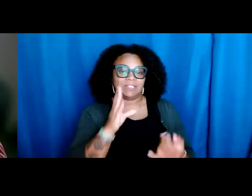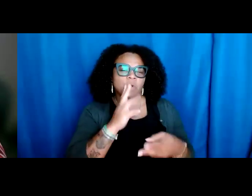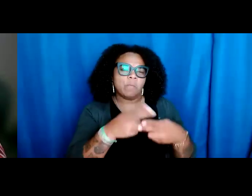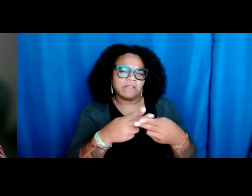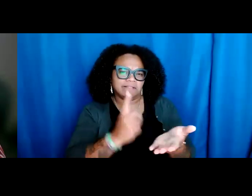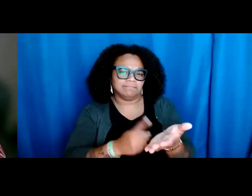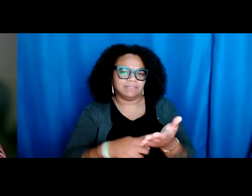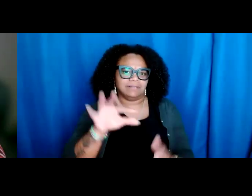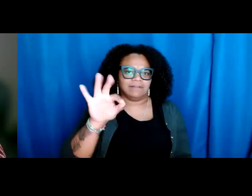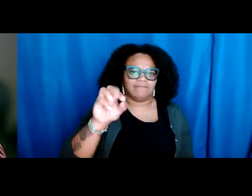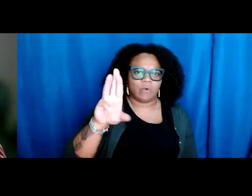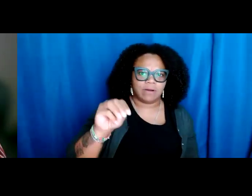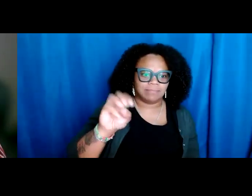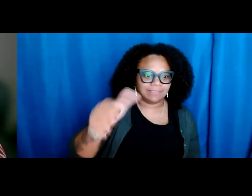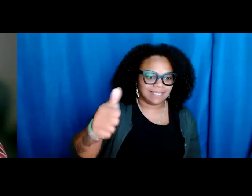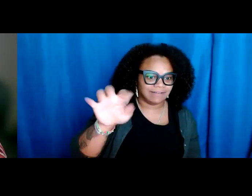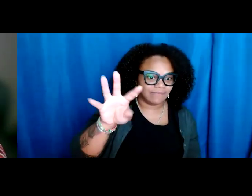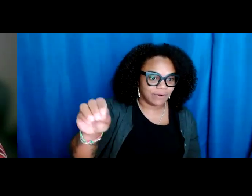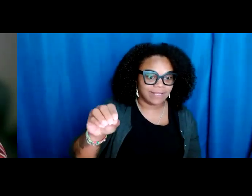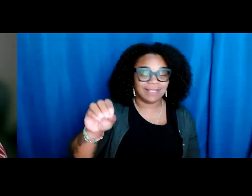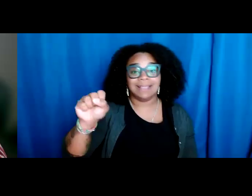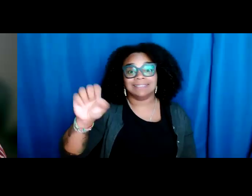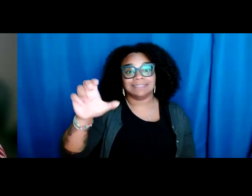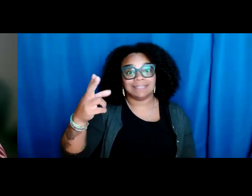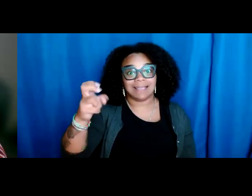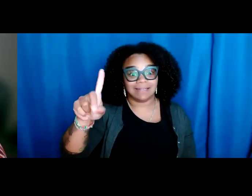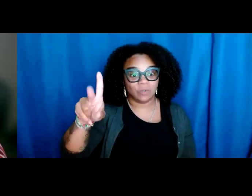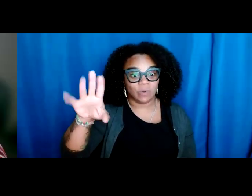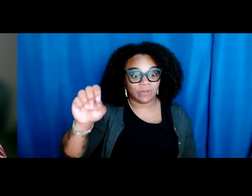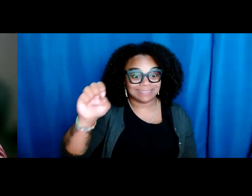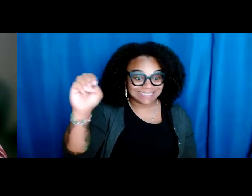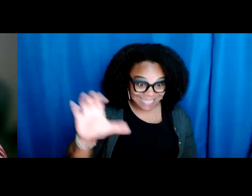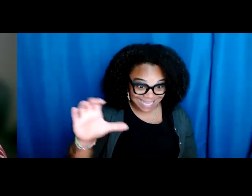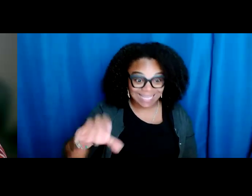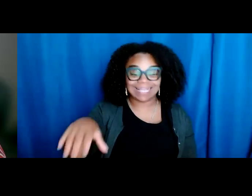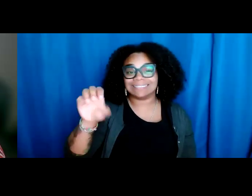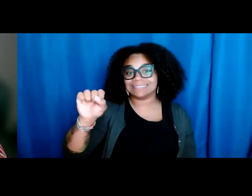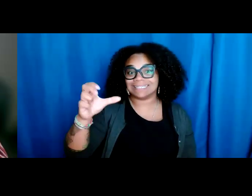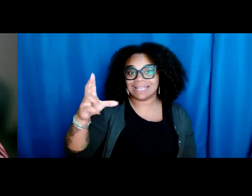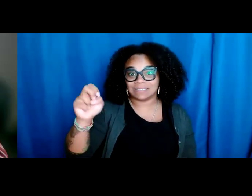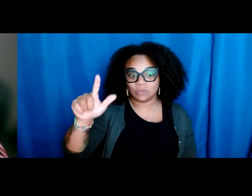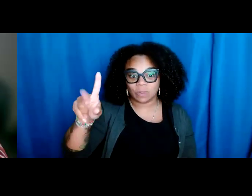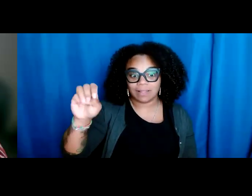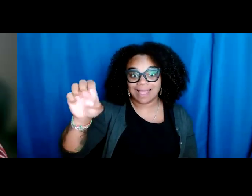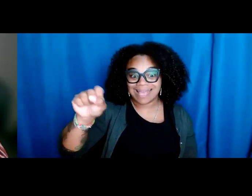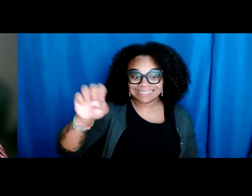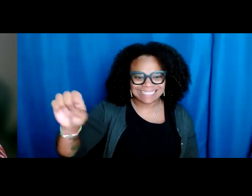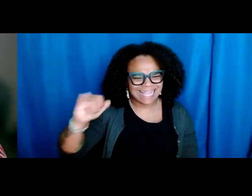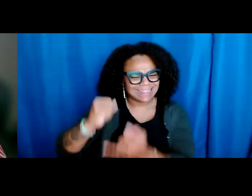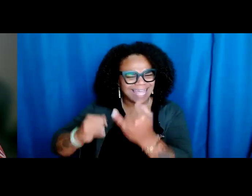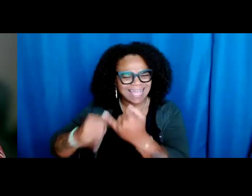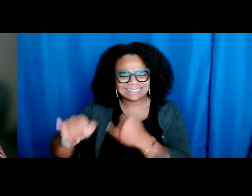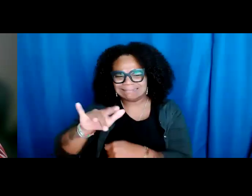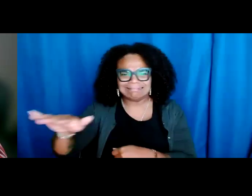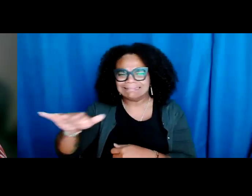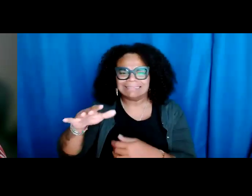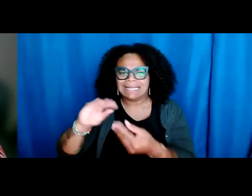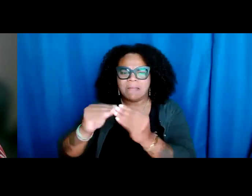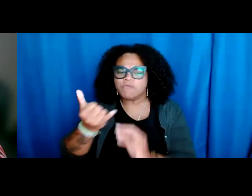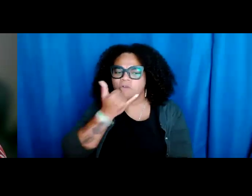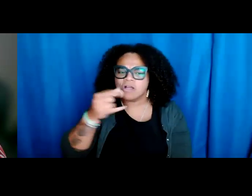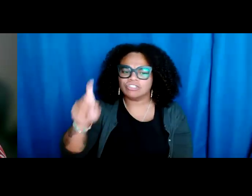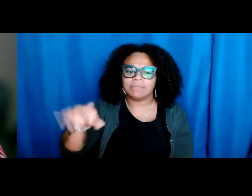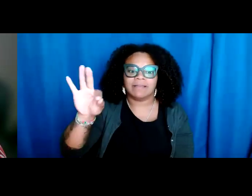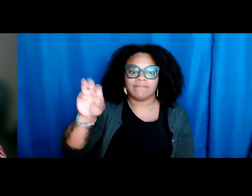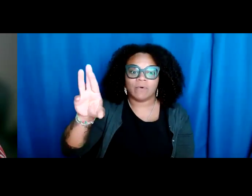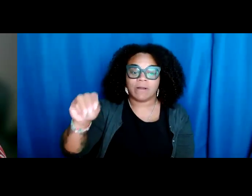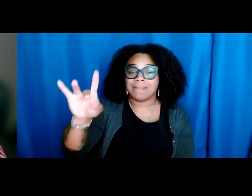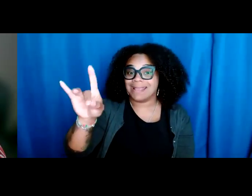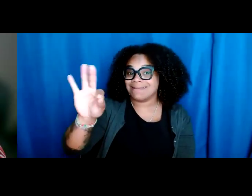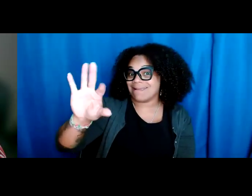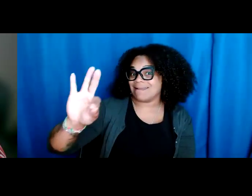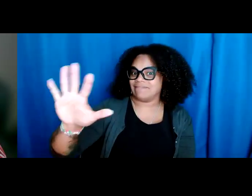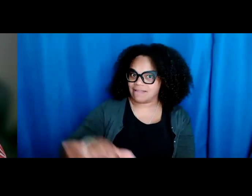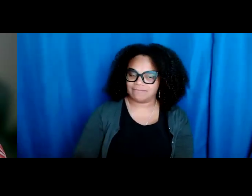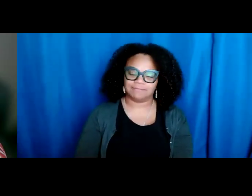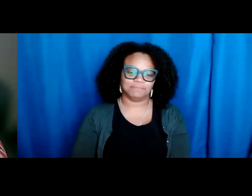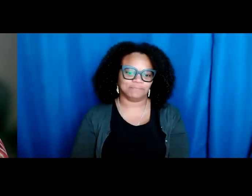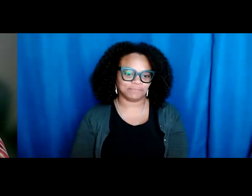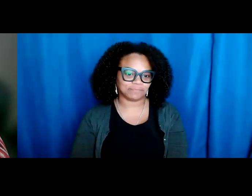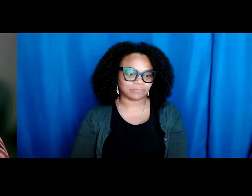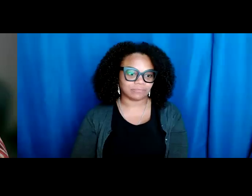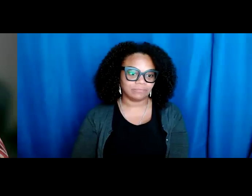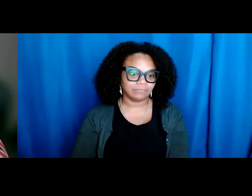the Schedule C, the Schedule SE, and that is a typo, the last one. That should be a Form 8995.